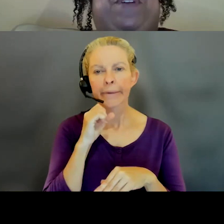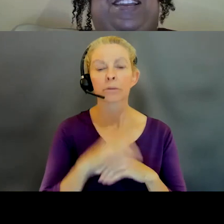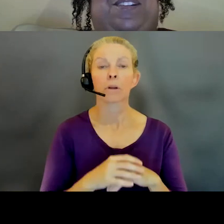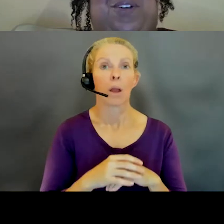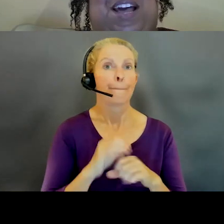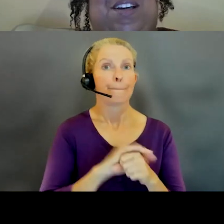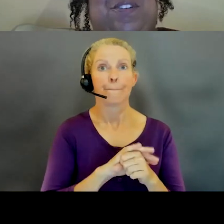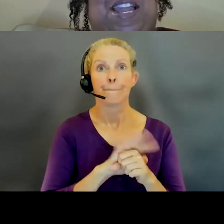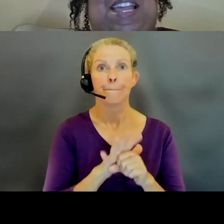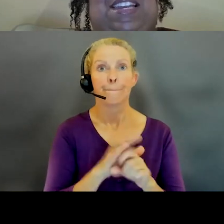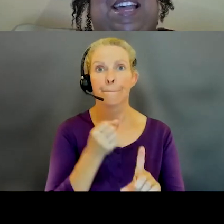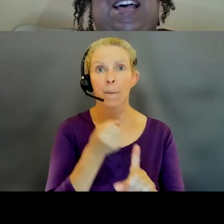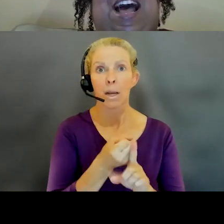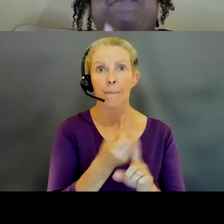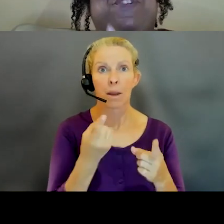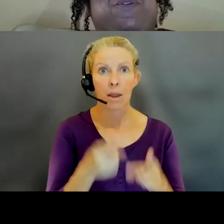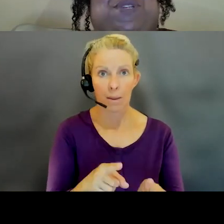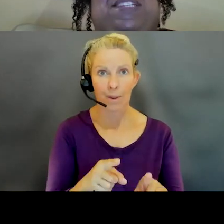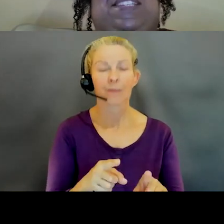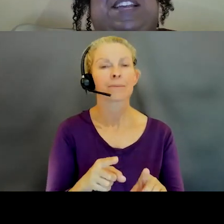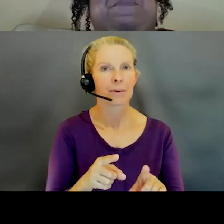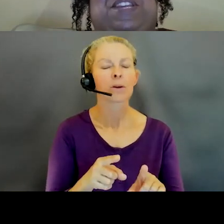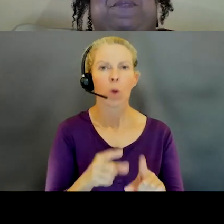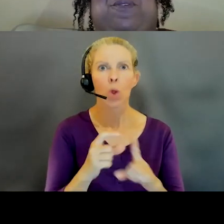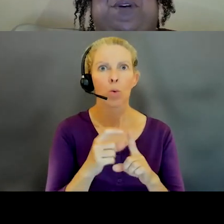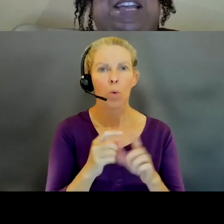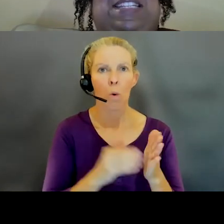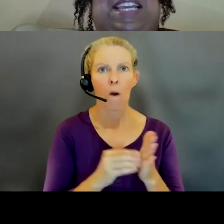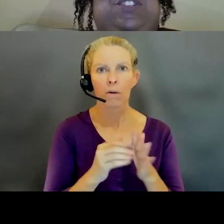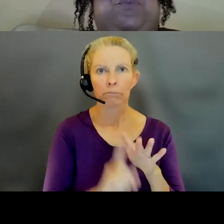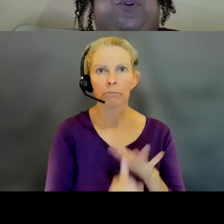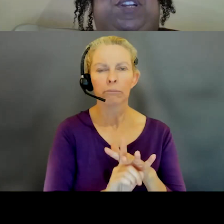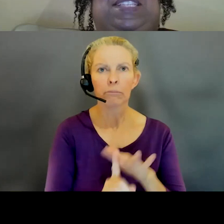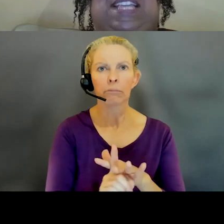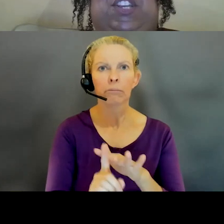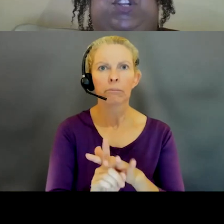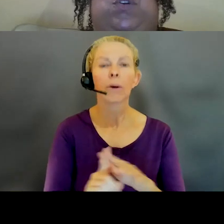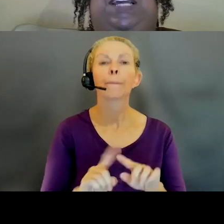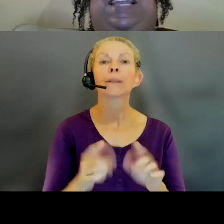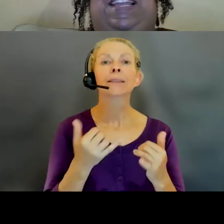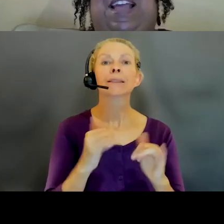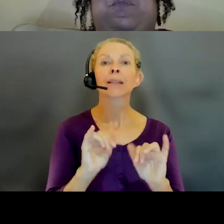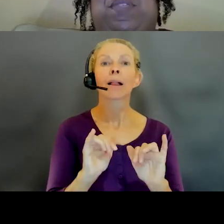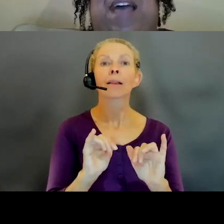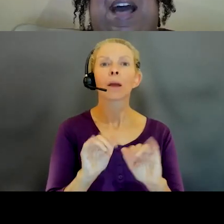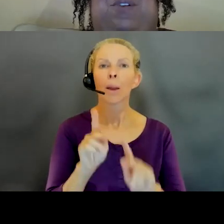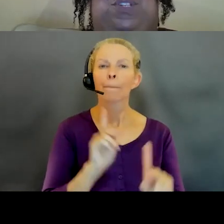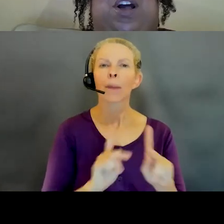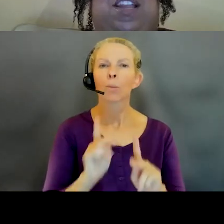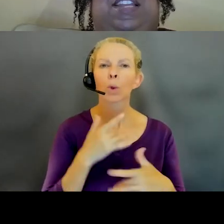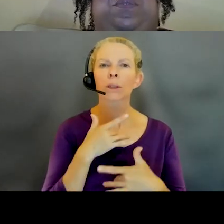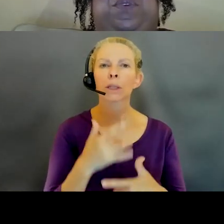but on the other hand, I have noticed that people tend to work singularly, without talking with